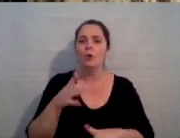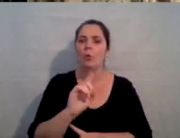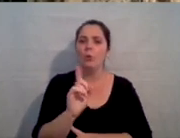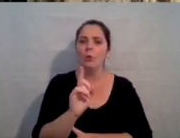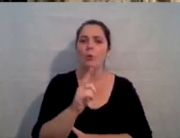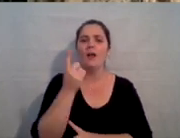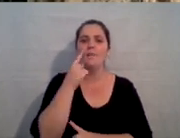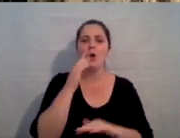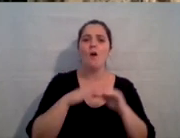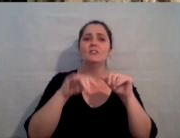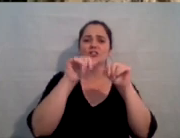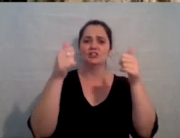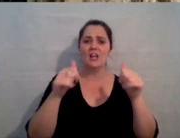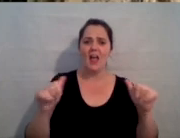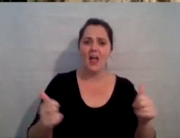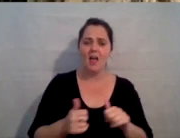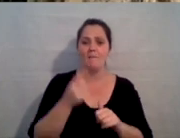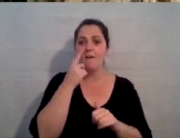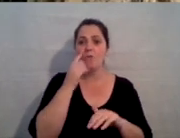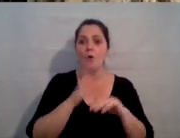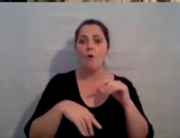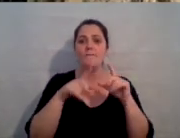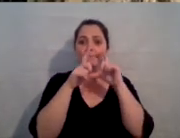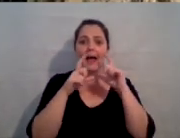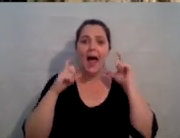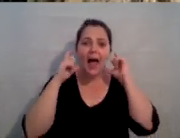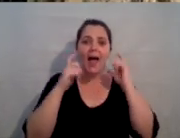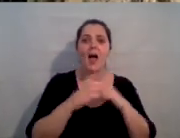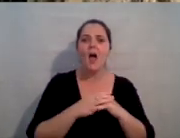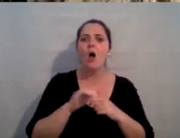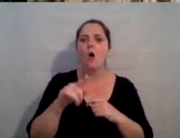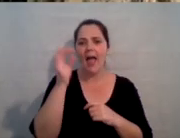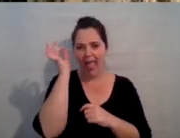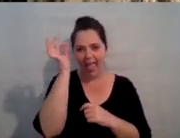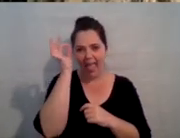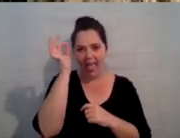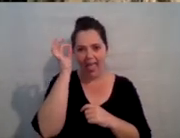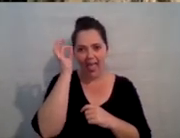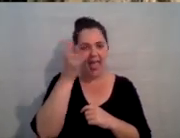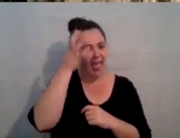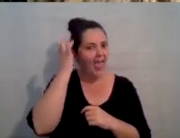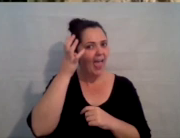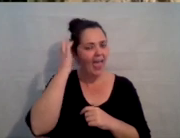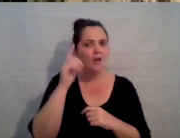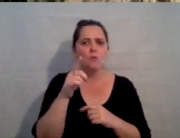When it comes to hair, don't worry about drawing spaghetti on the head – it'll look terrible. Think of it as if it were sculpted out of marble, think about the